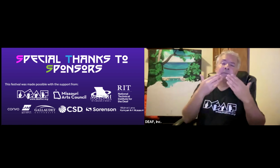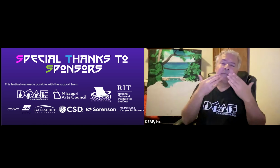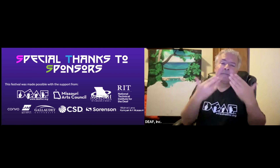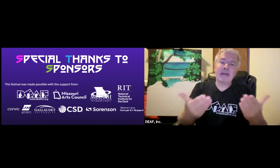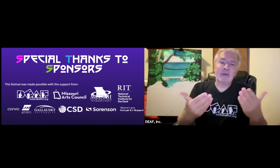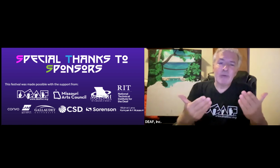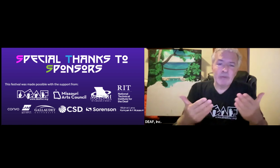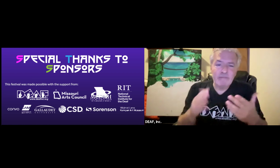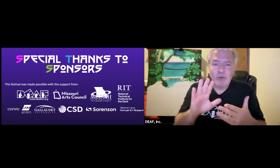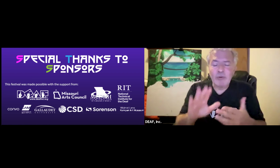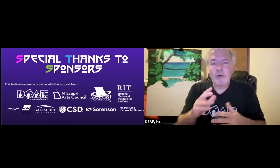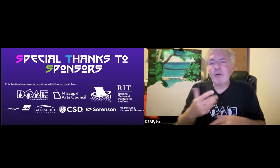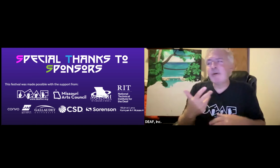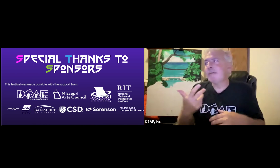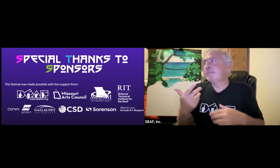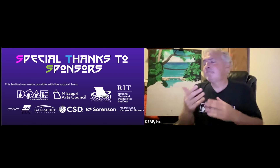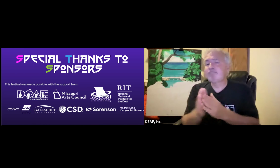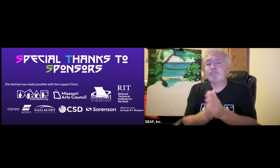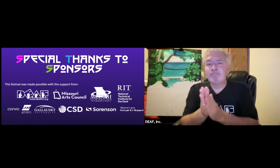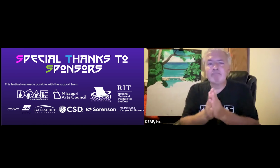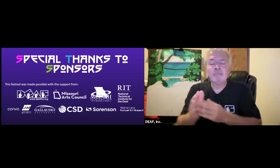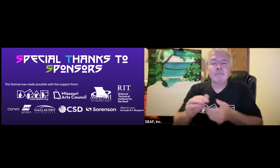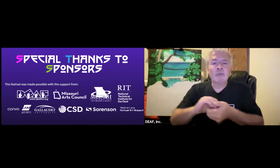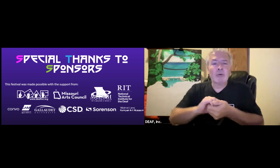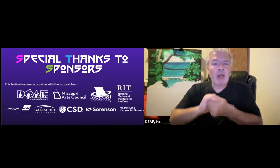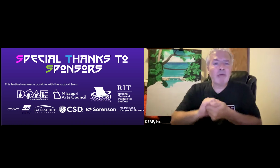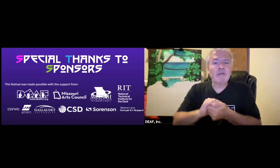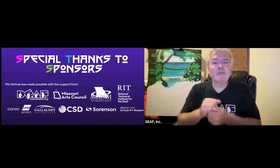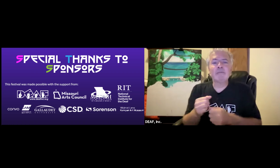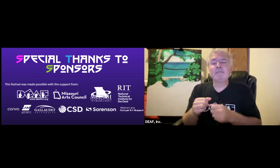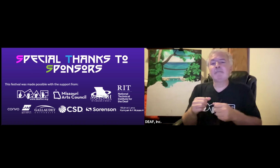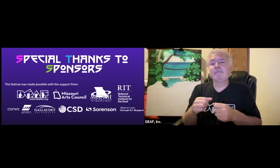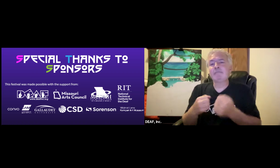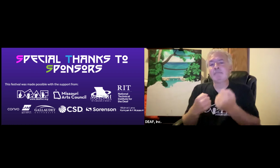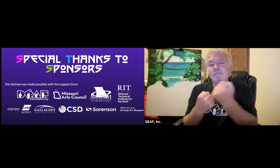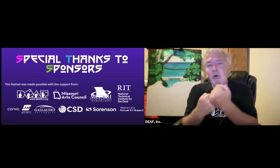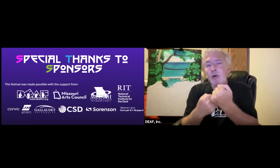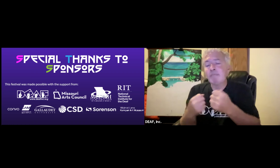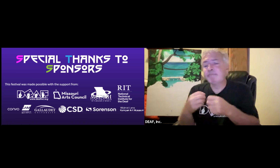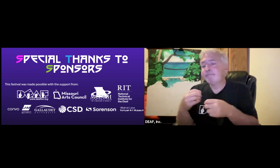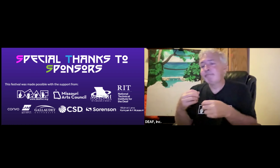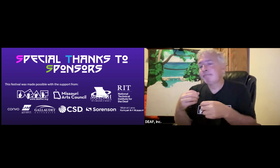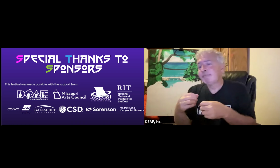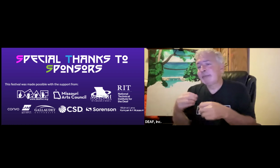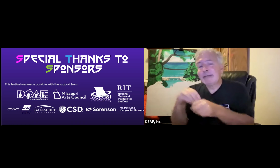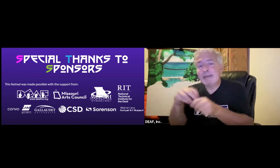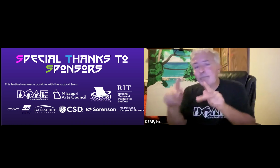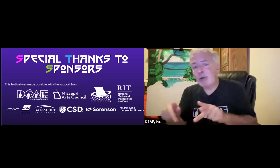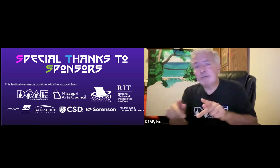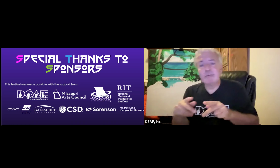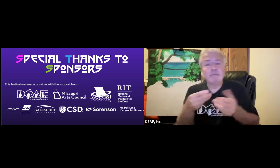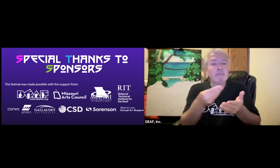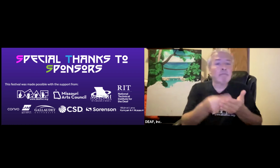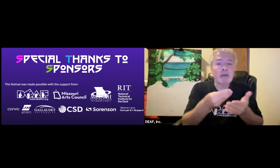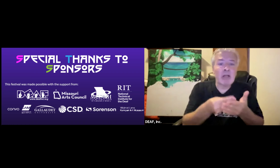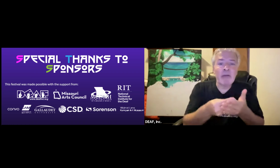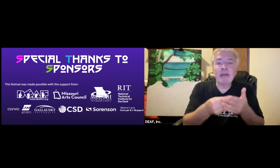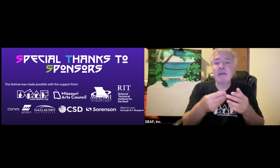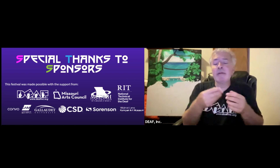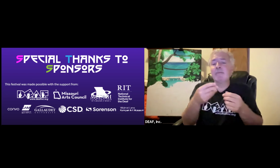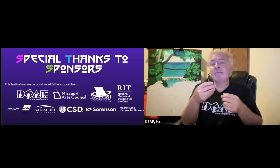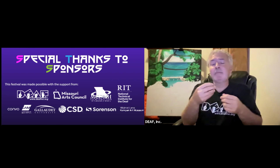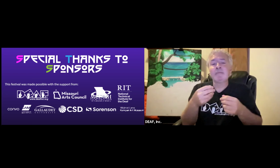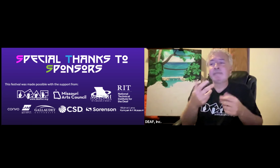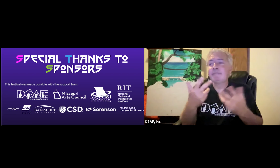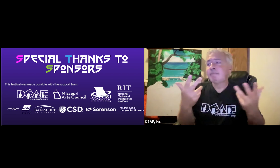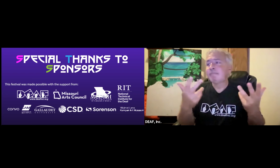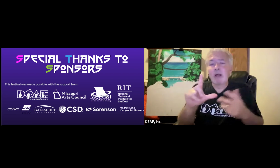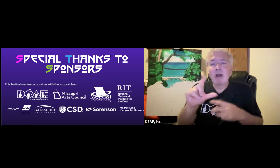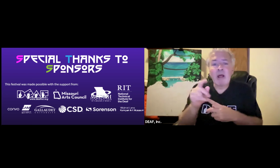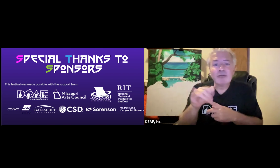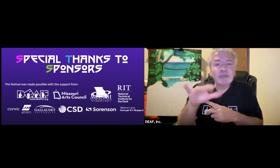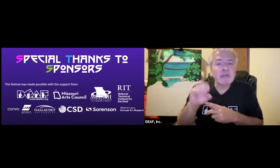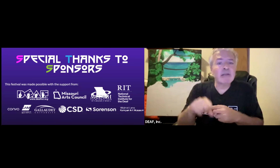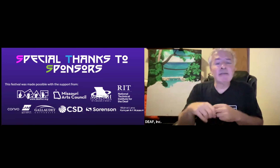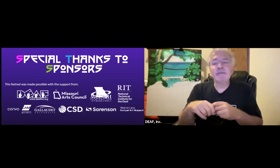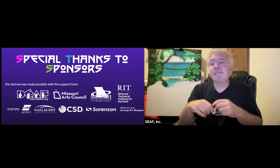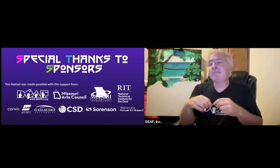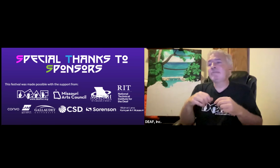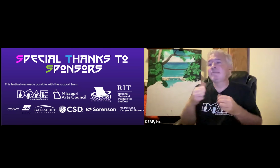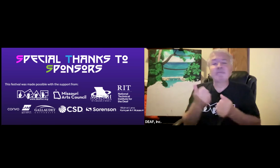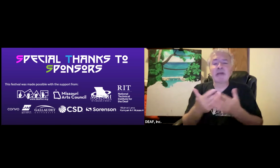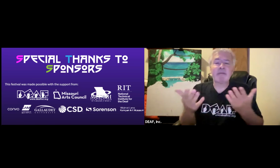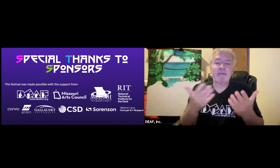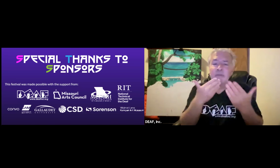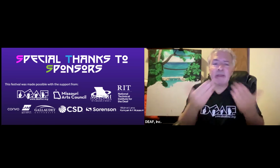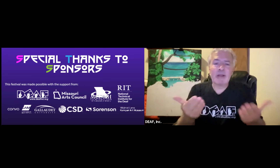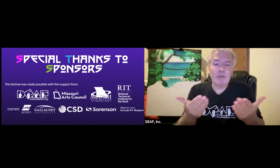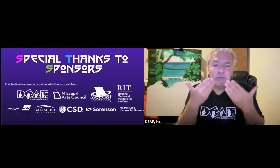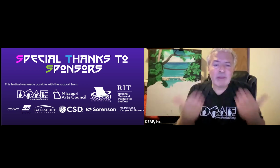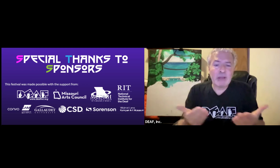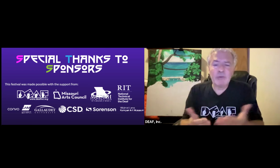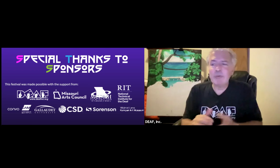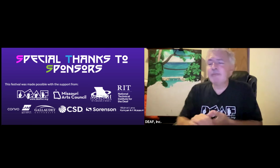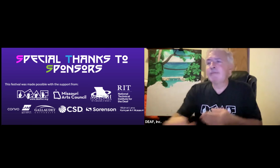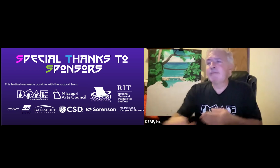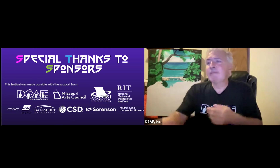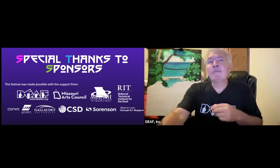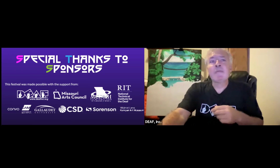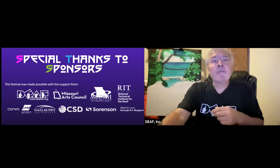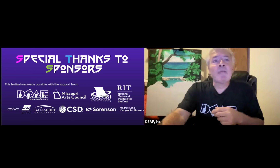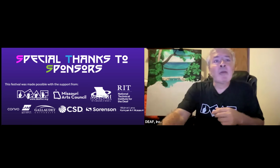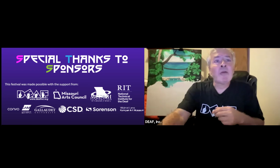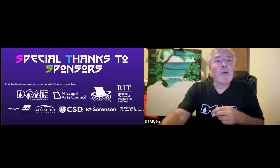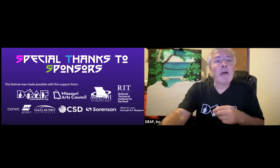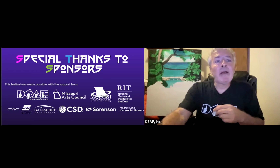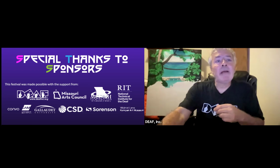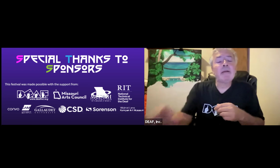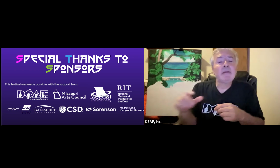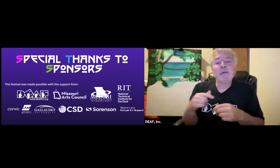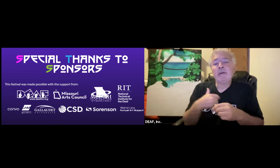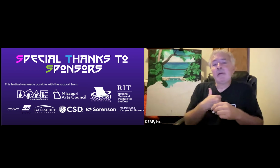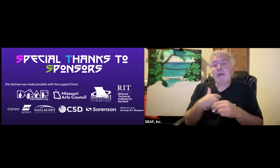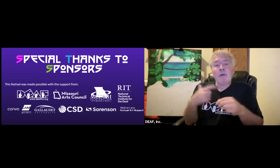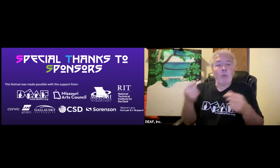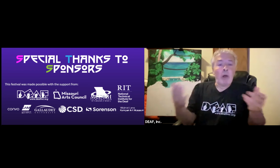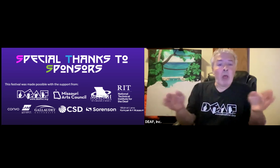All of those sponsors, thank you so much for your enthusiasm, your partnership, relationship, sponsorship either in person or financially, month tarry, logistics, everything. Many, many things.